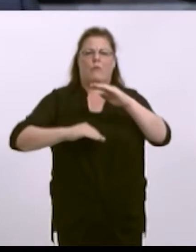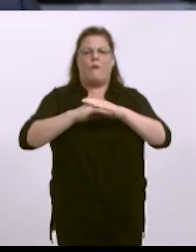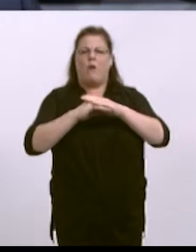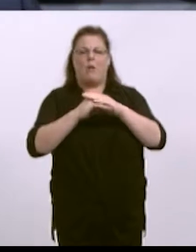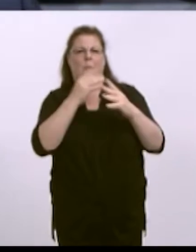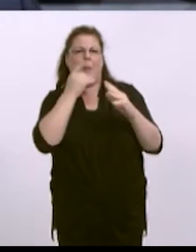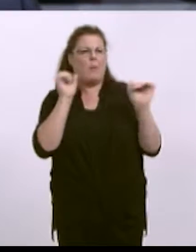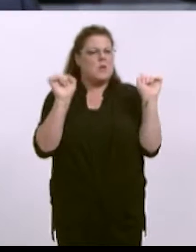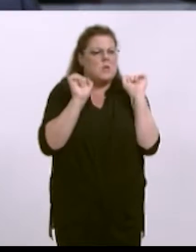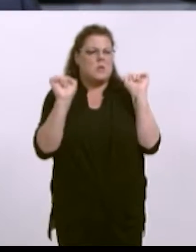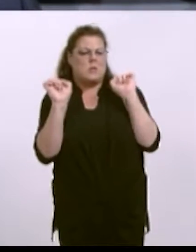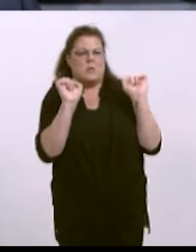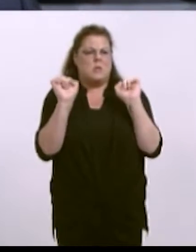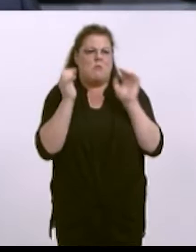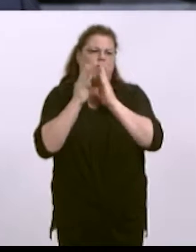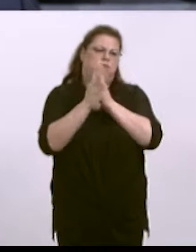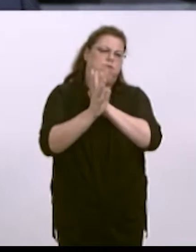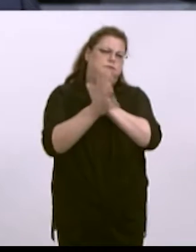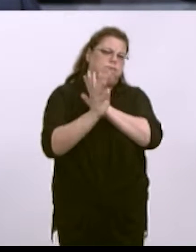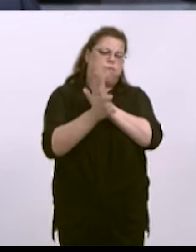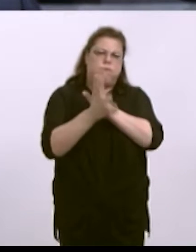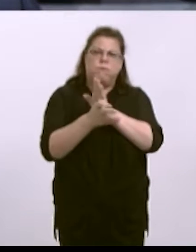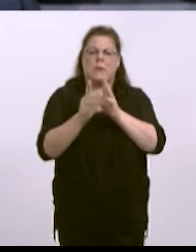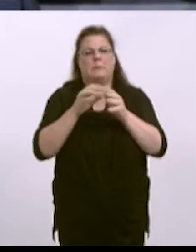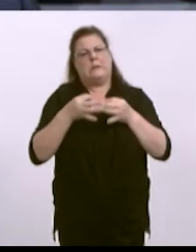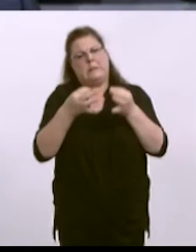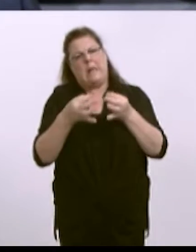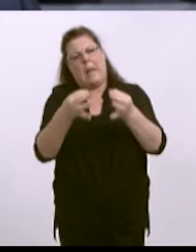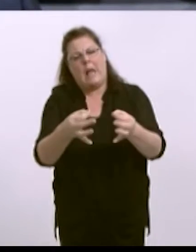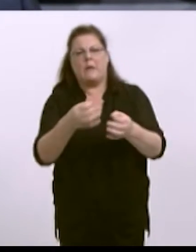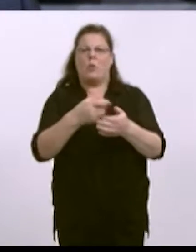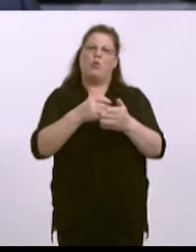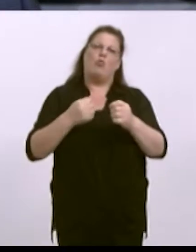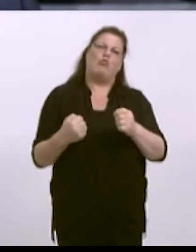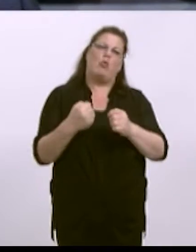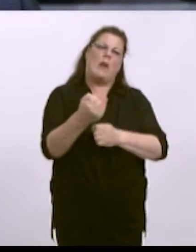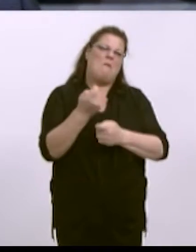of overcrowding and delays. Frequency is an issue as well. On the Treherbert line, for